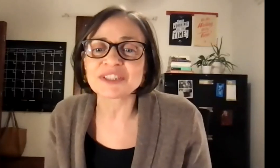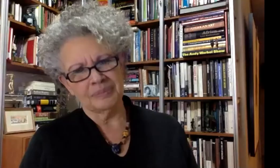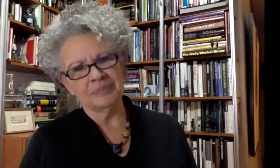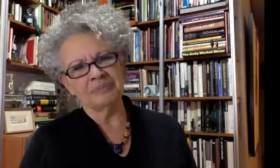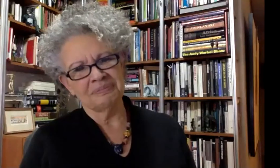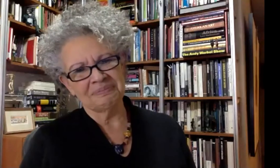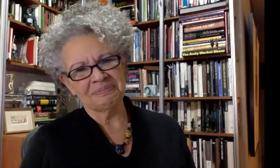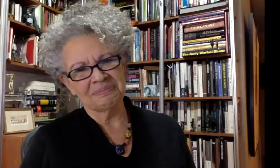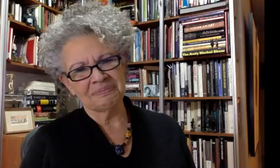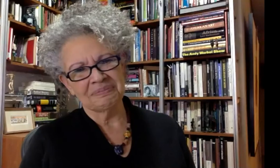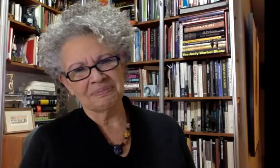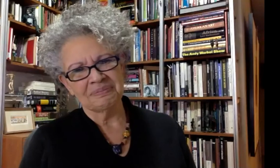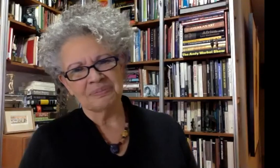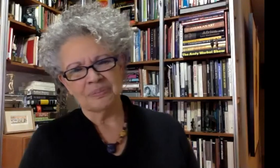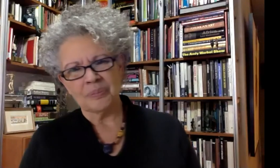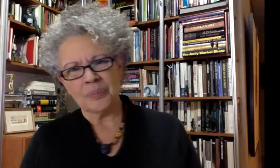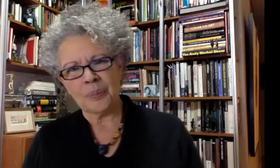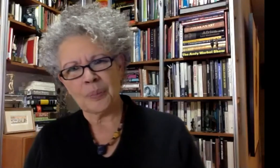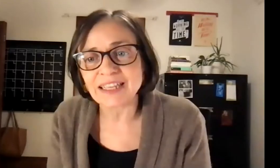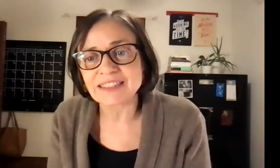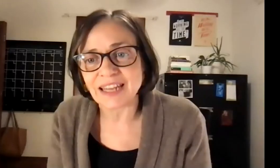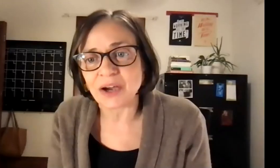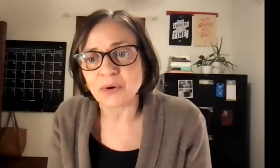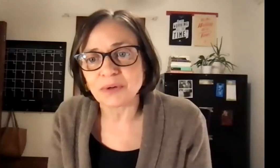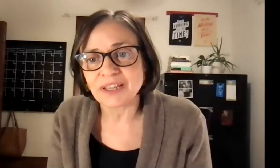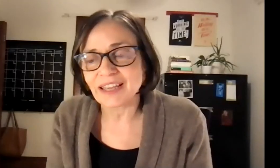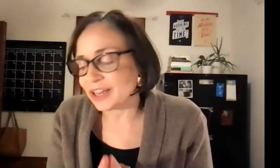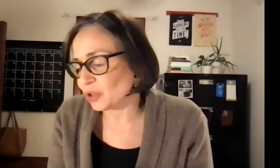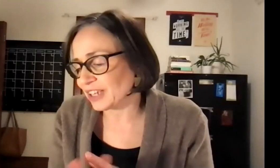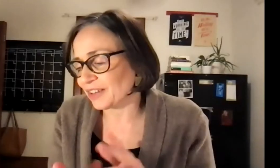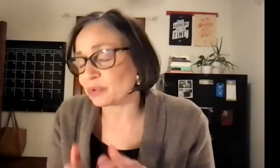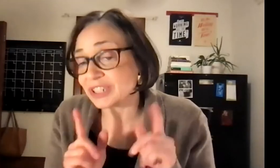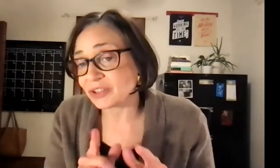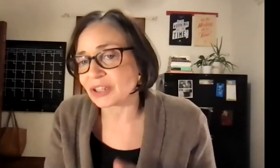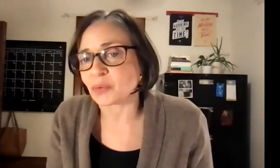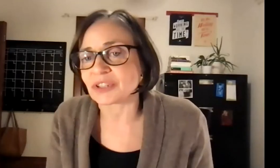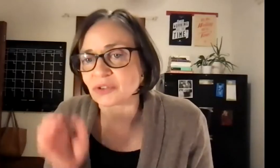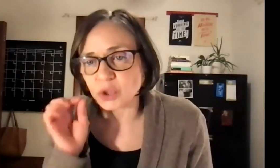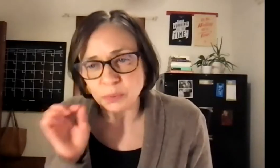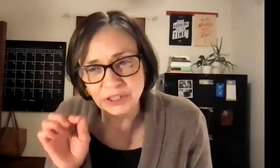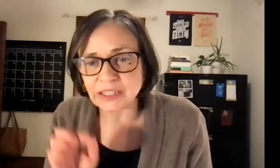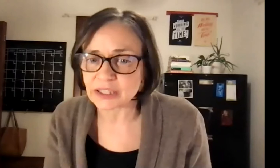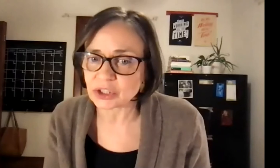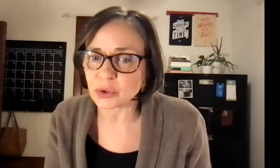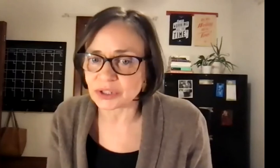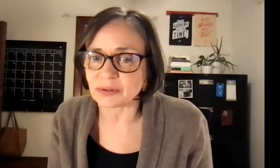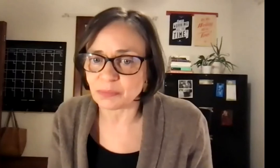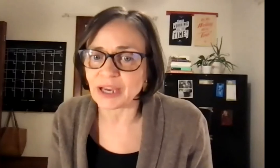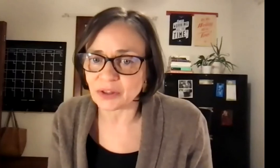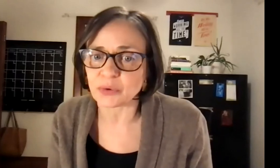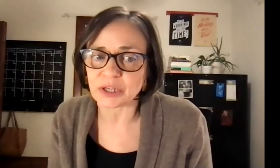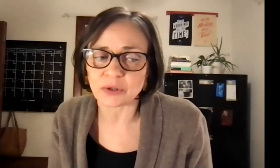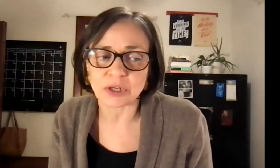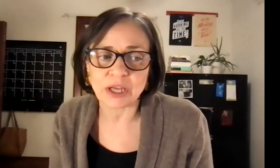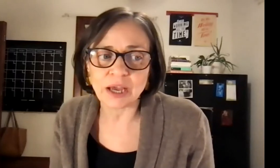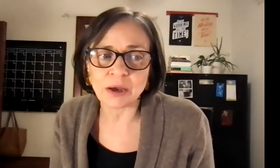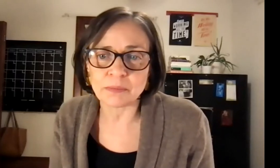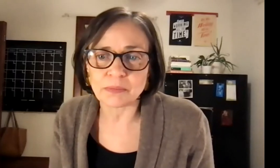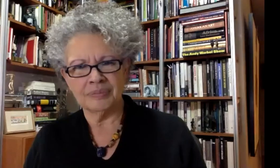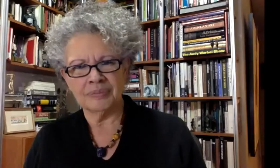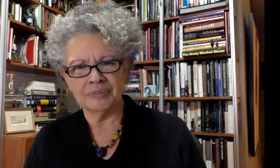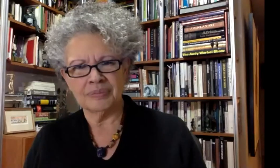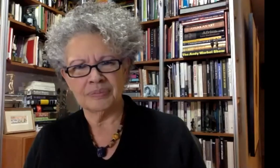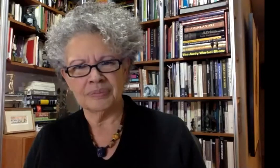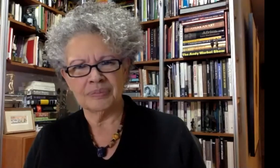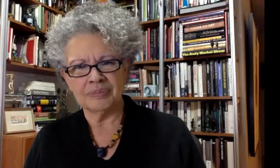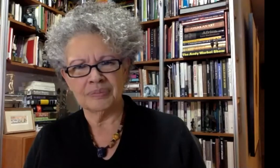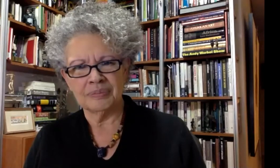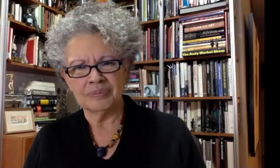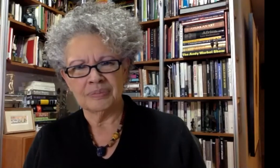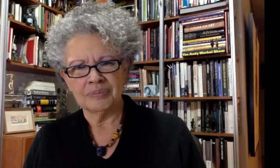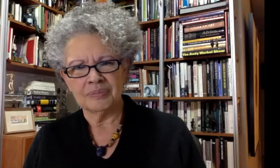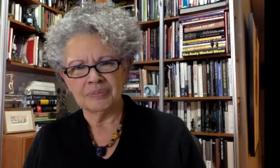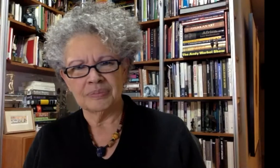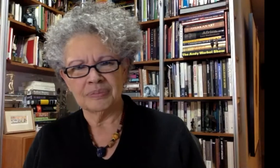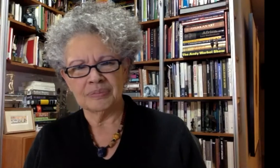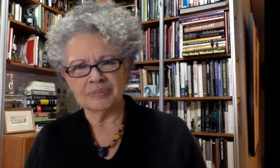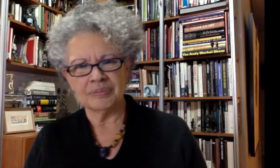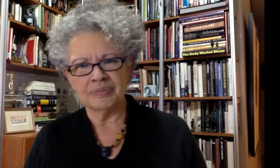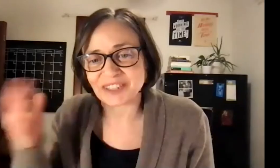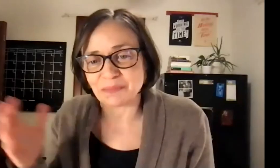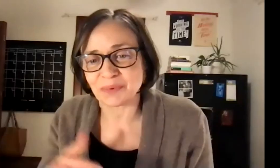This is a coordinated activity happening across this nation and so we are in a state